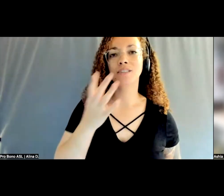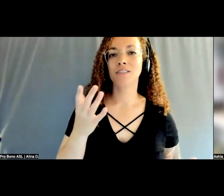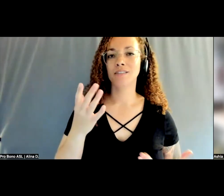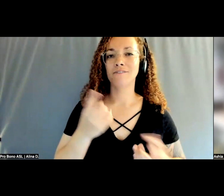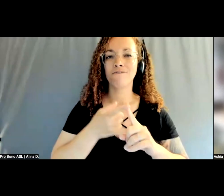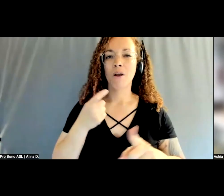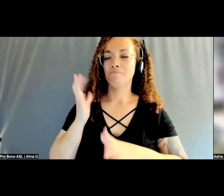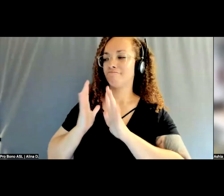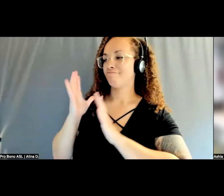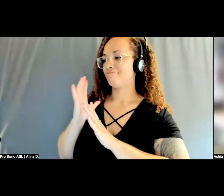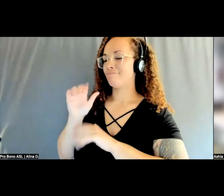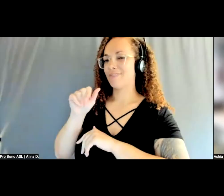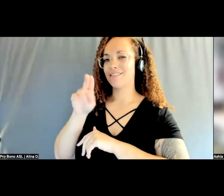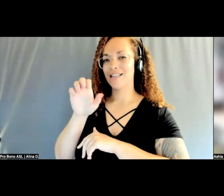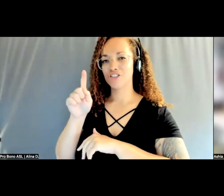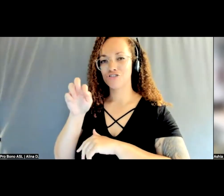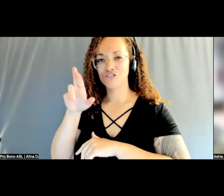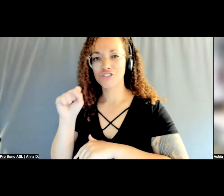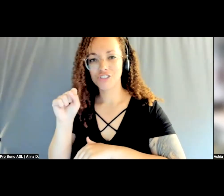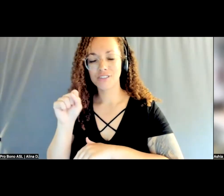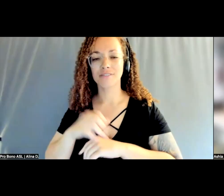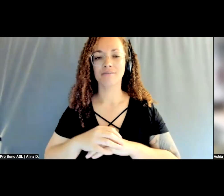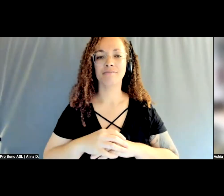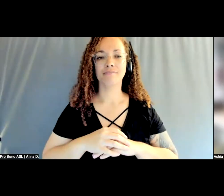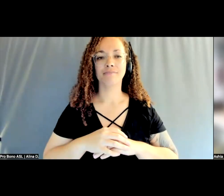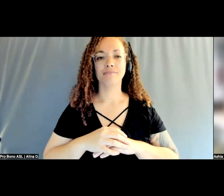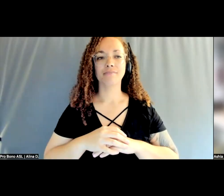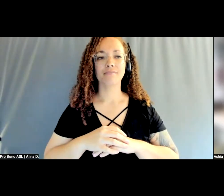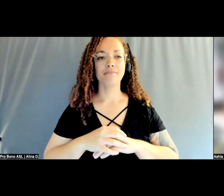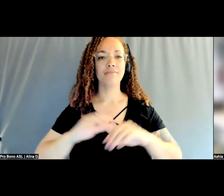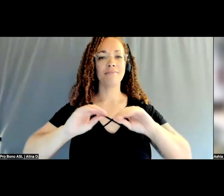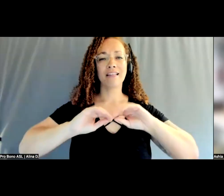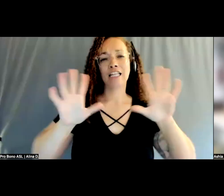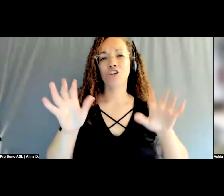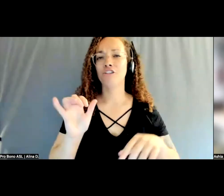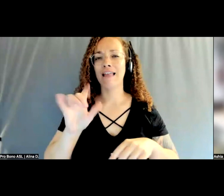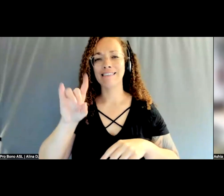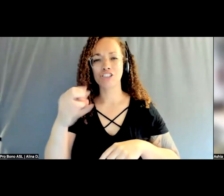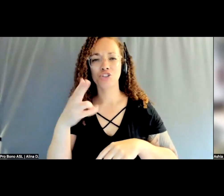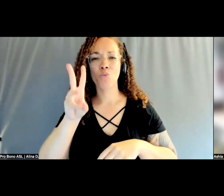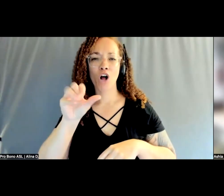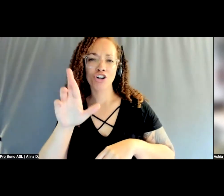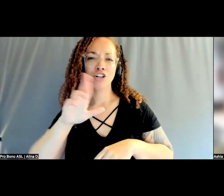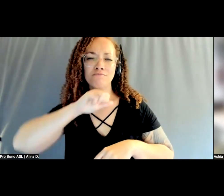to let most anything and everything in. clear as dishwater. don’t we all just look the same?